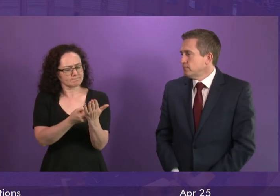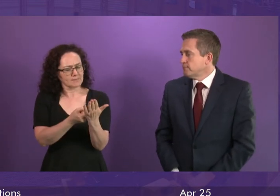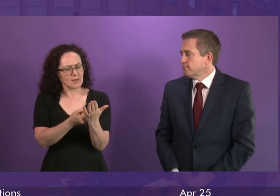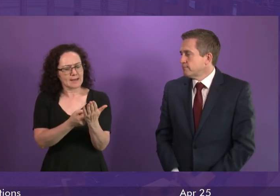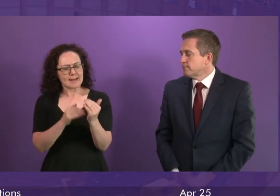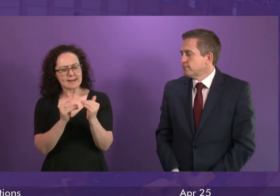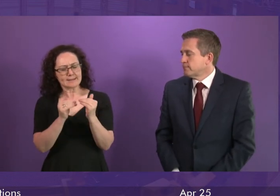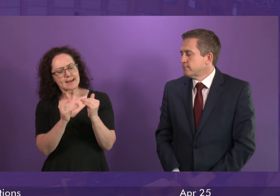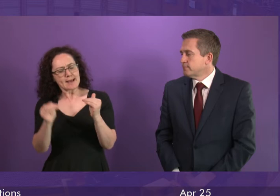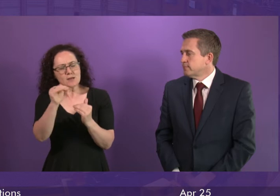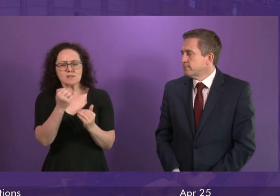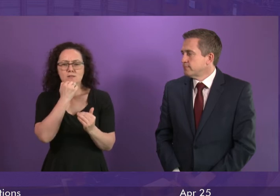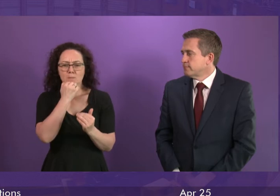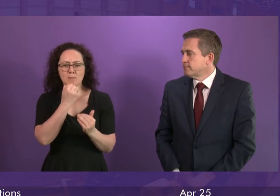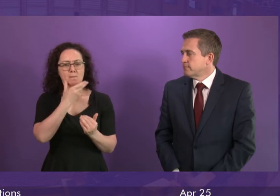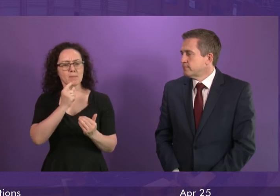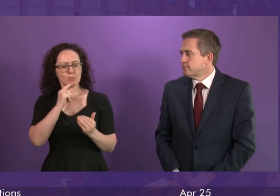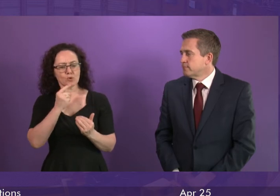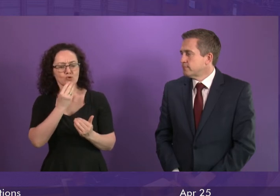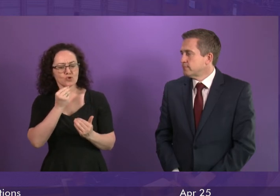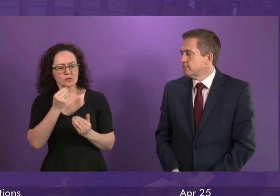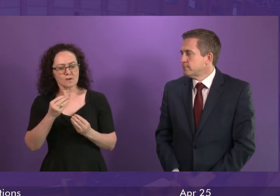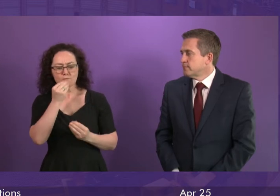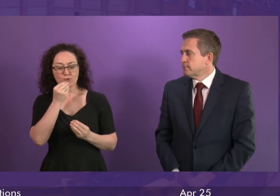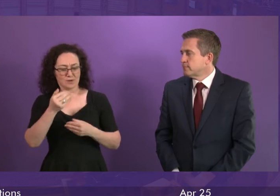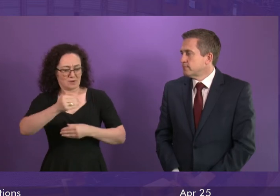what the Trussell Trust’s operations manager in Scotland has said about it. She said: